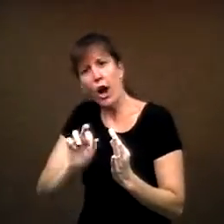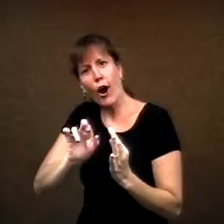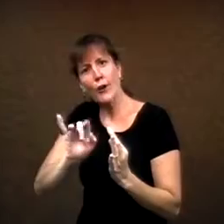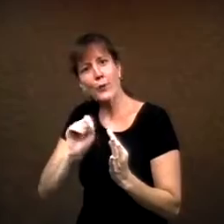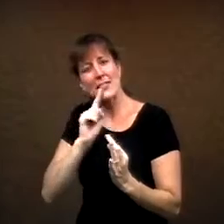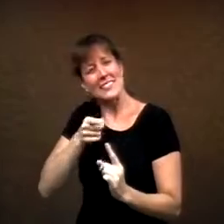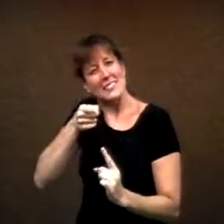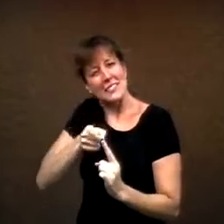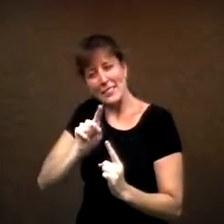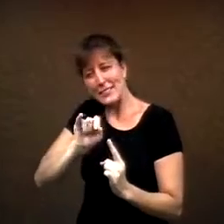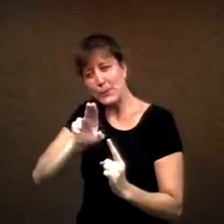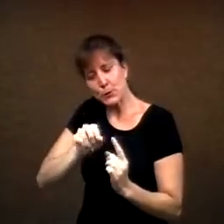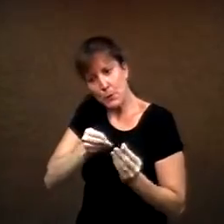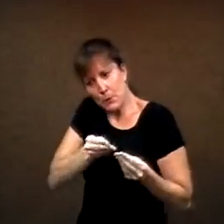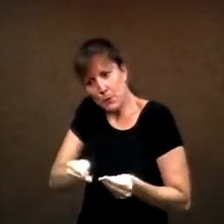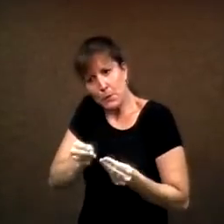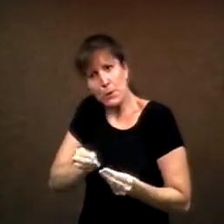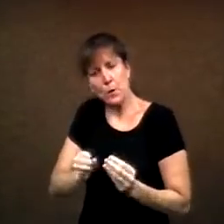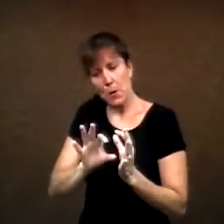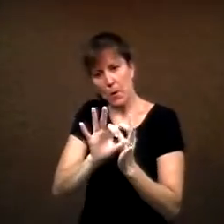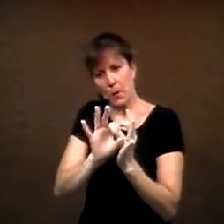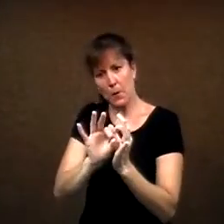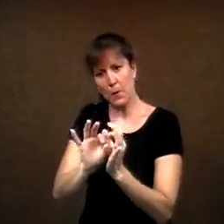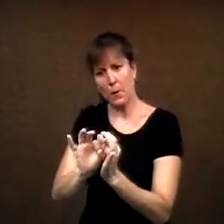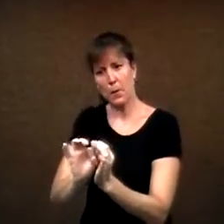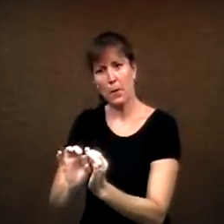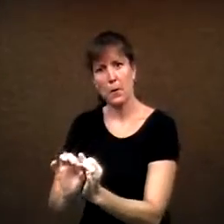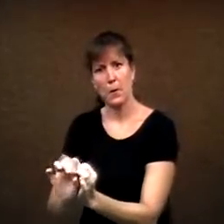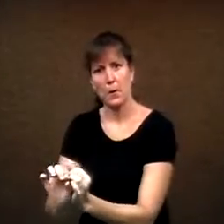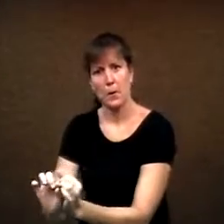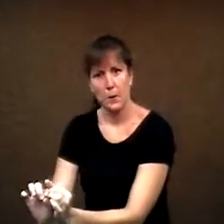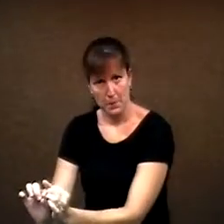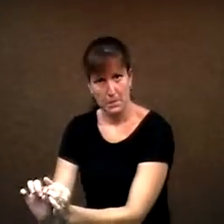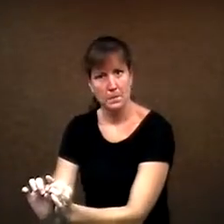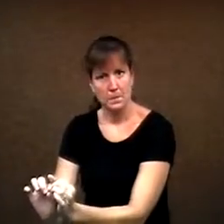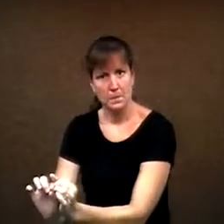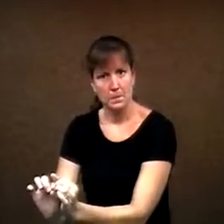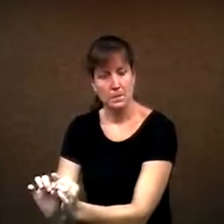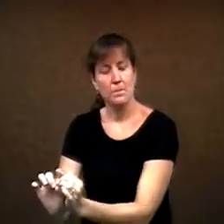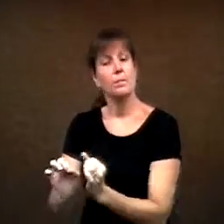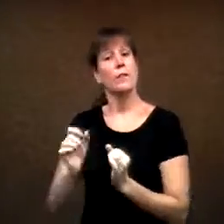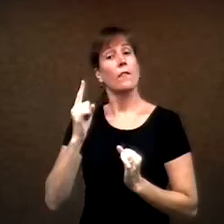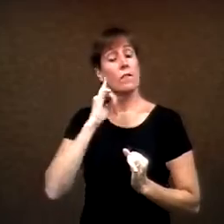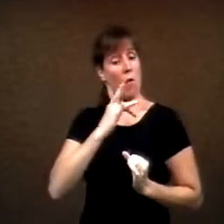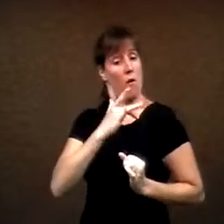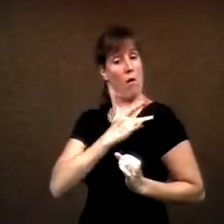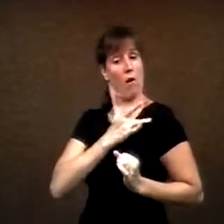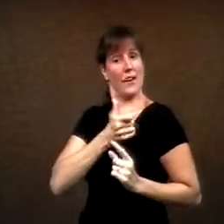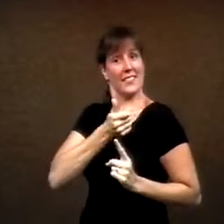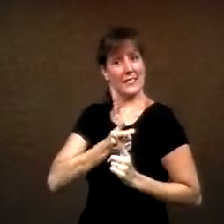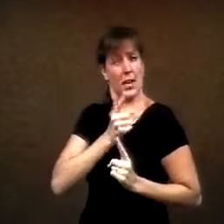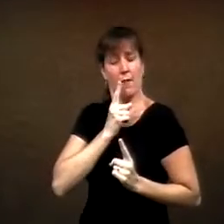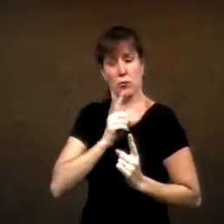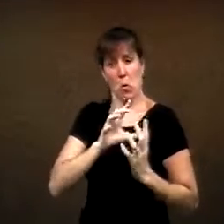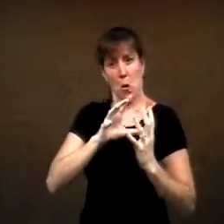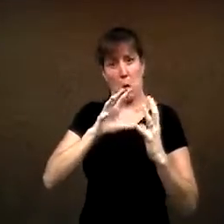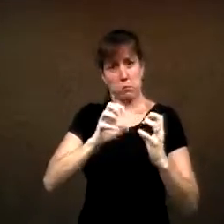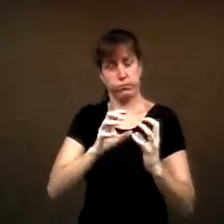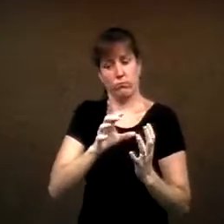by smaller, and smaller branches. In order for the heart to operate most effectively, there has to be